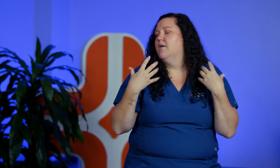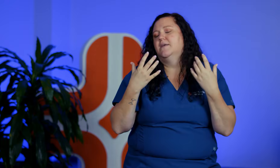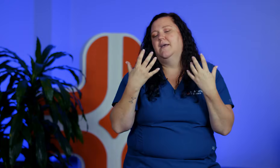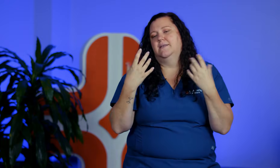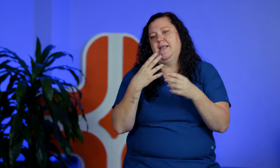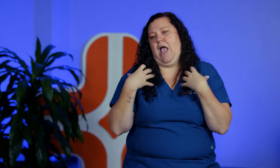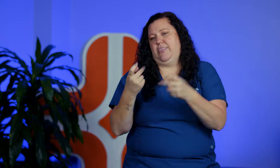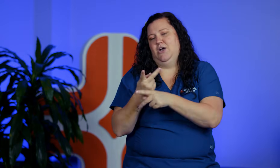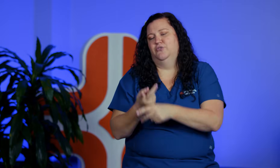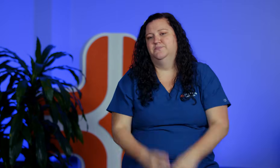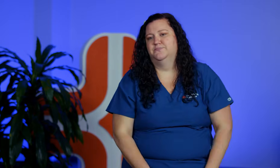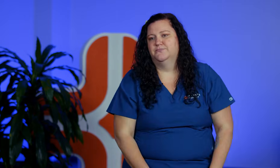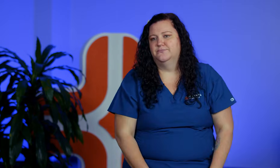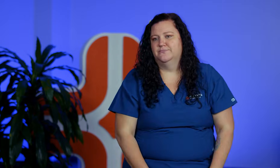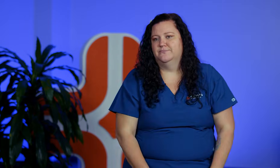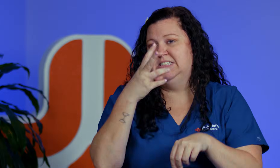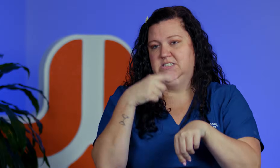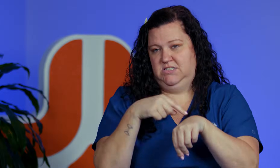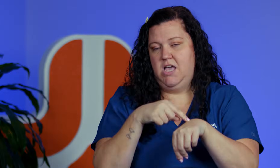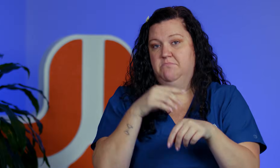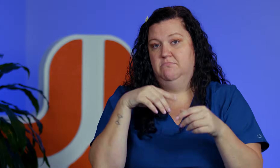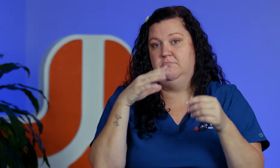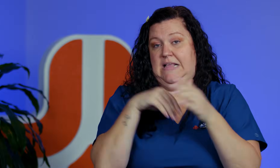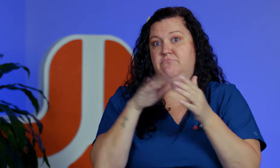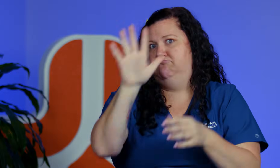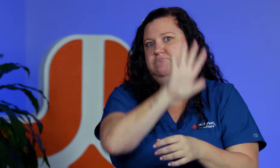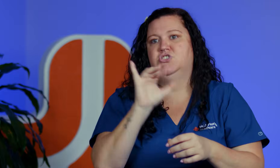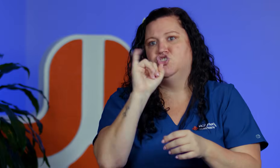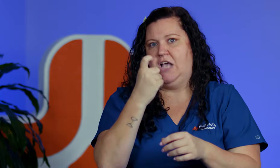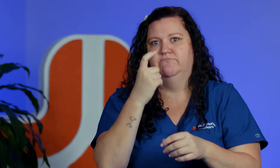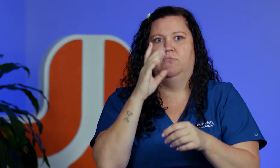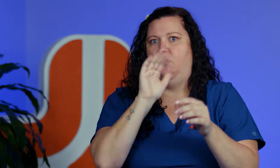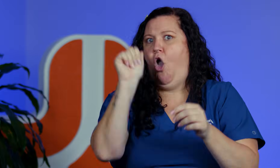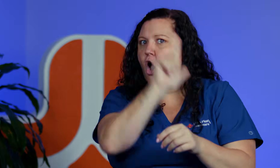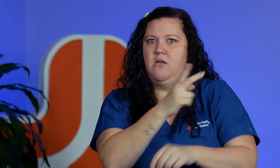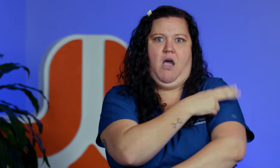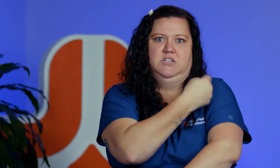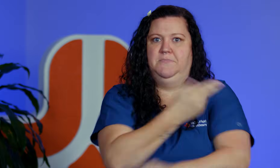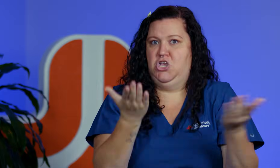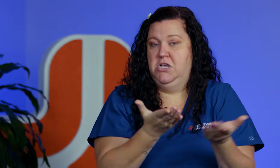I can build that bridge between the deaf community and health. I probably interviewed a total about 16 times all over Jacksonville.